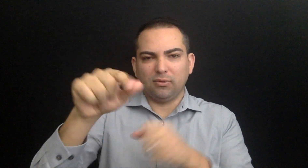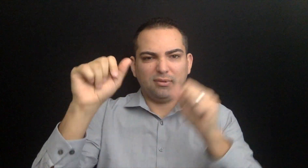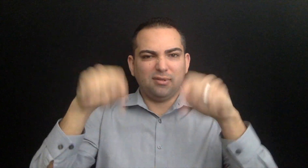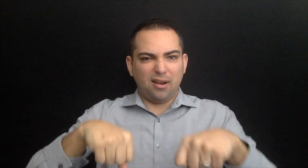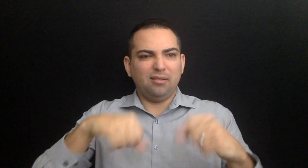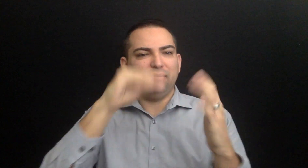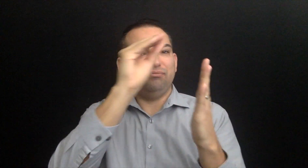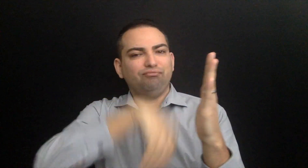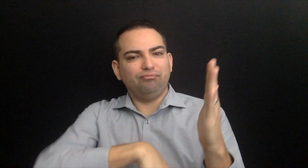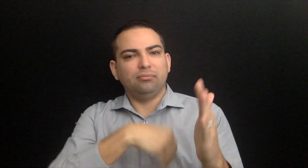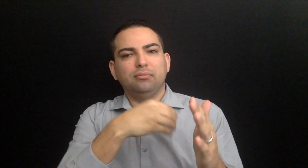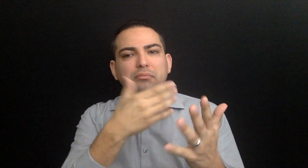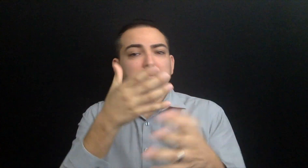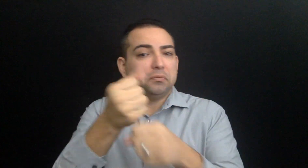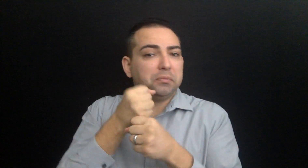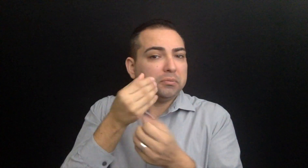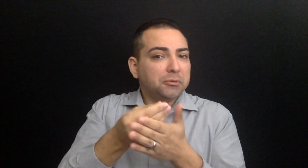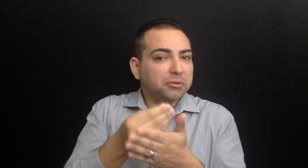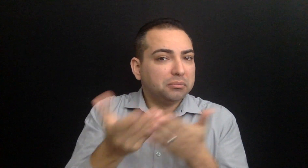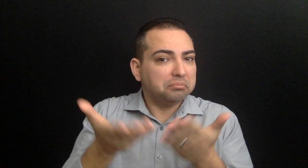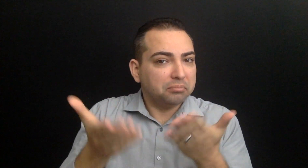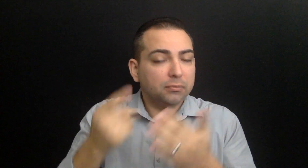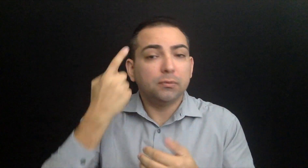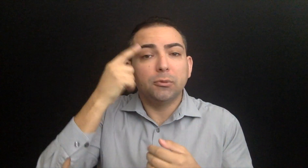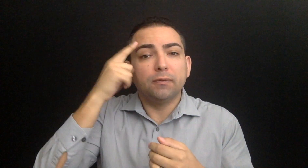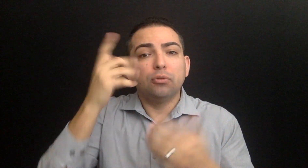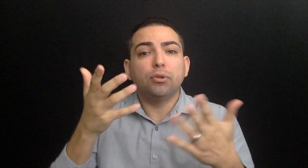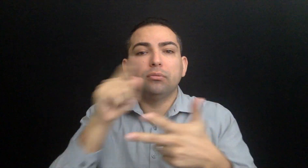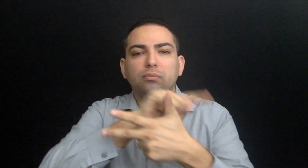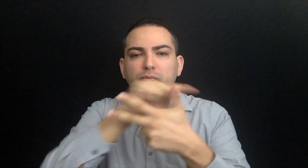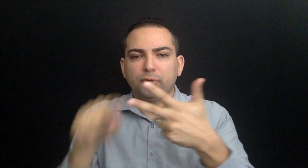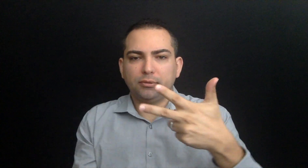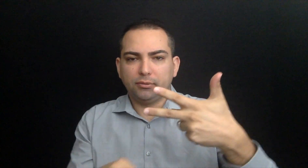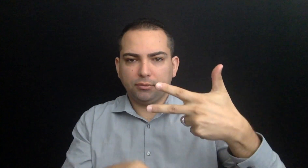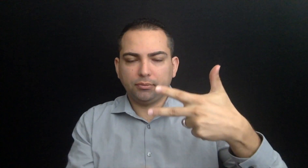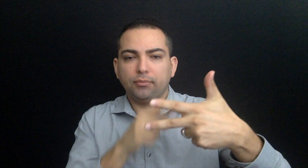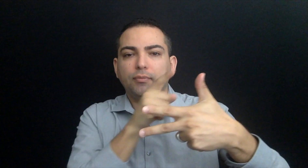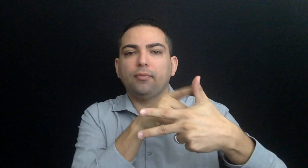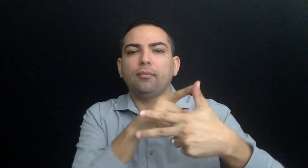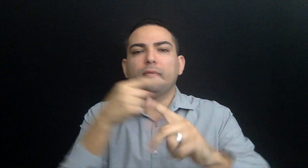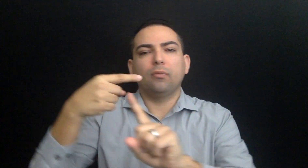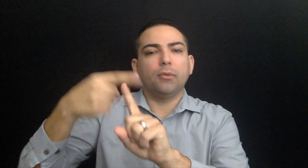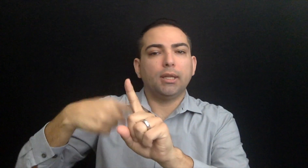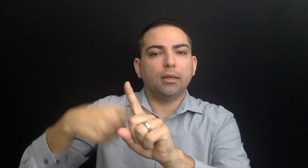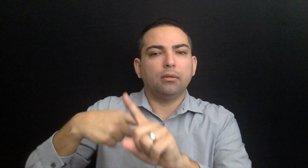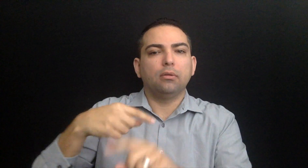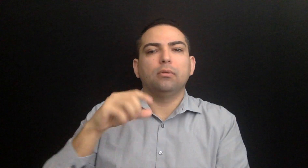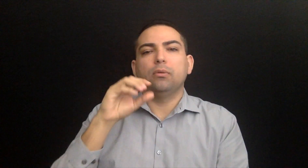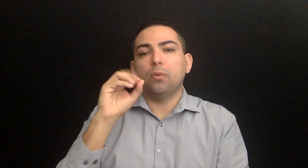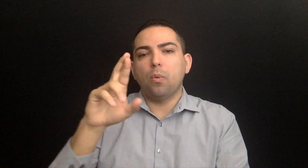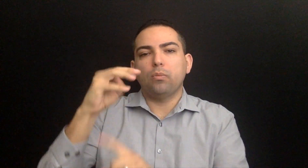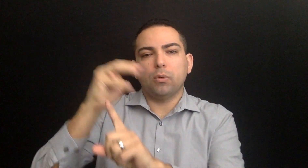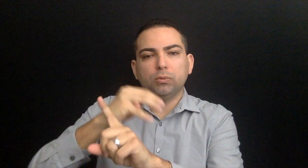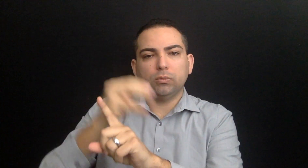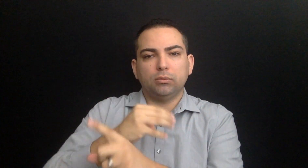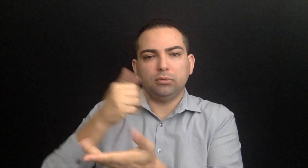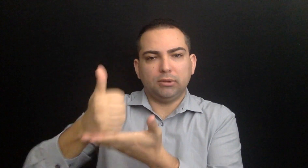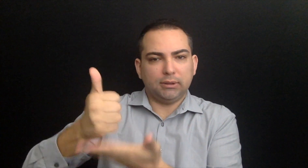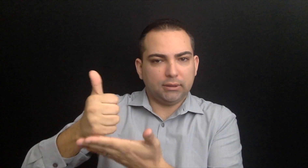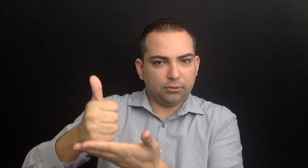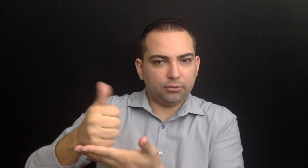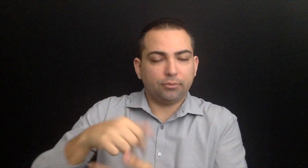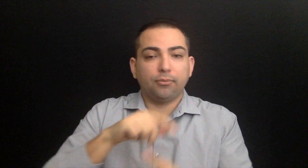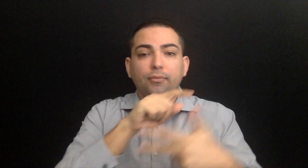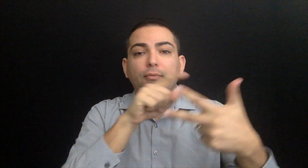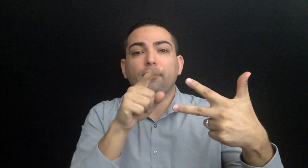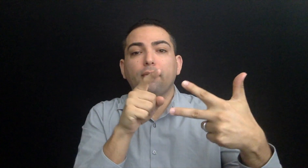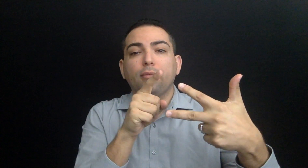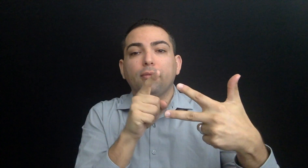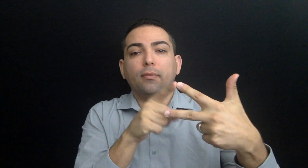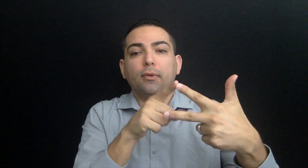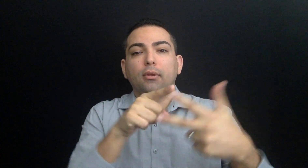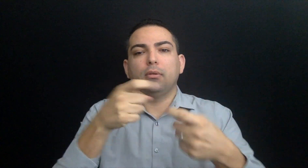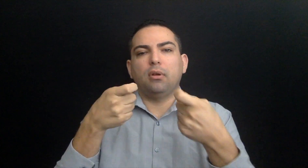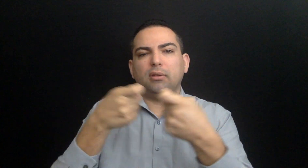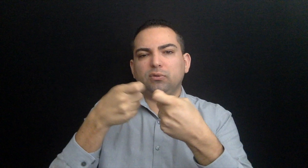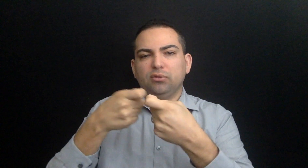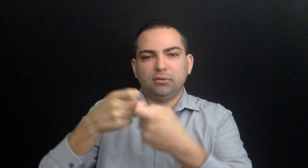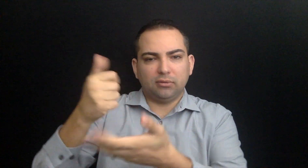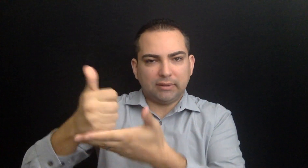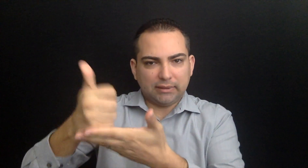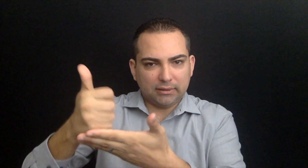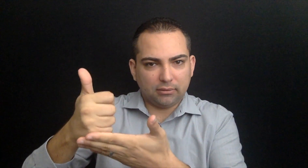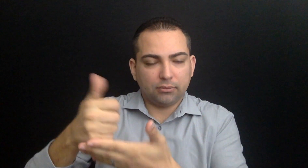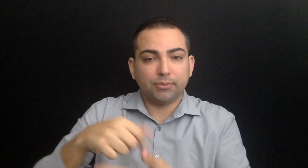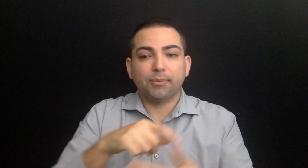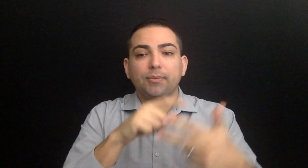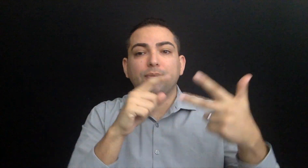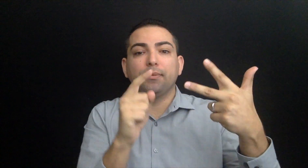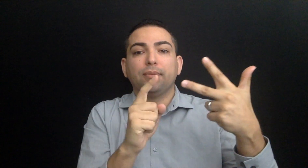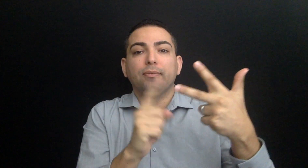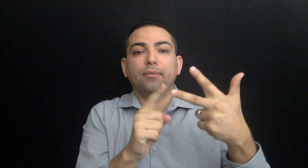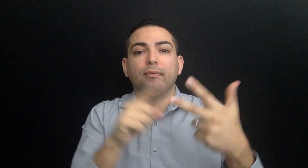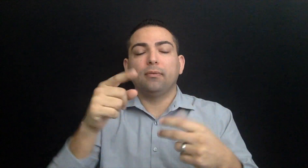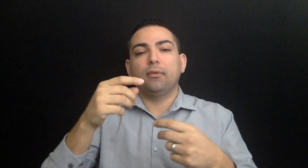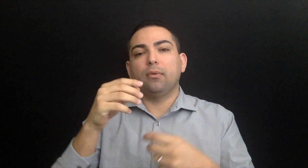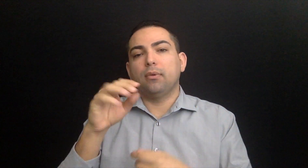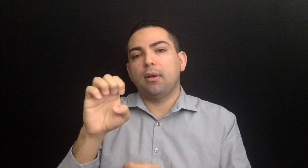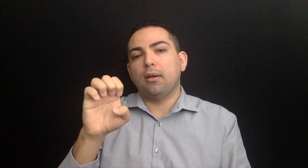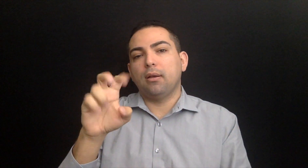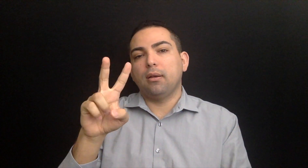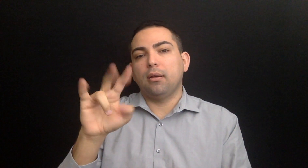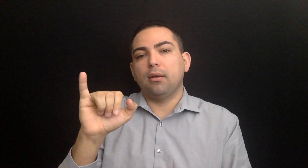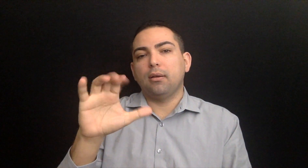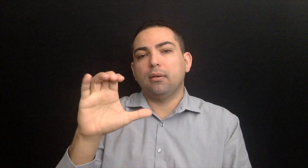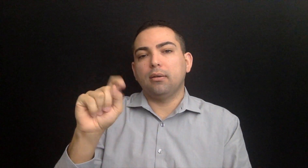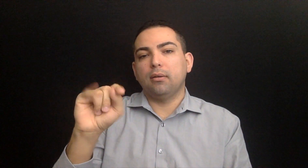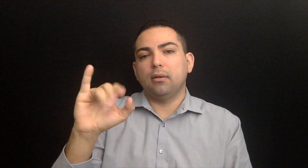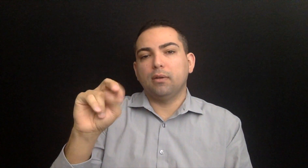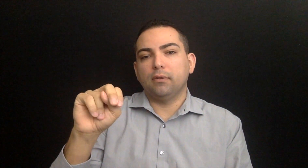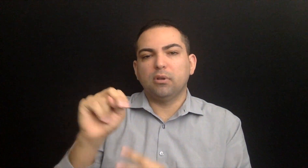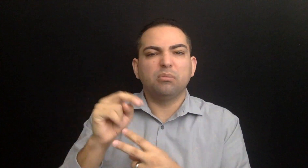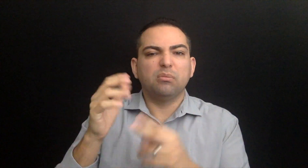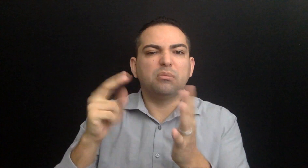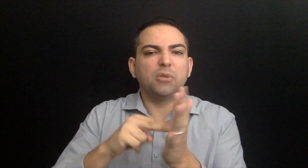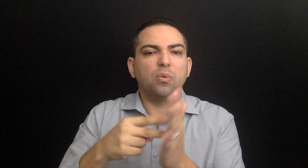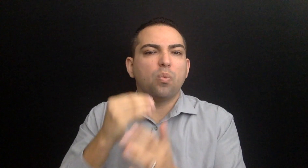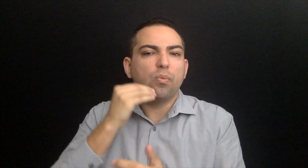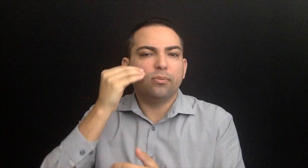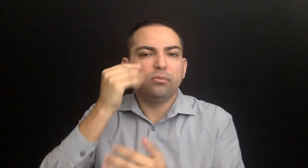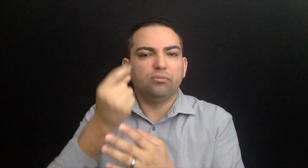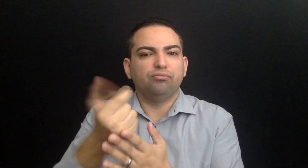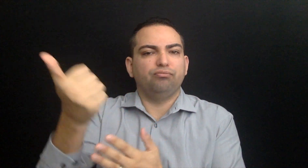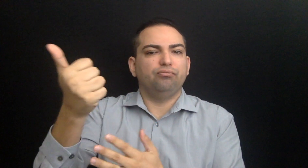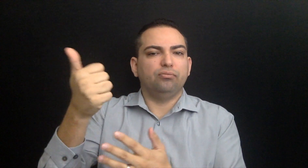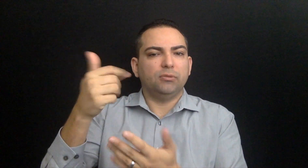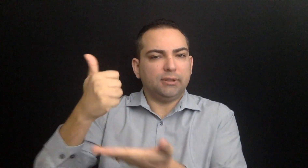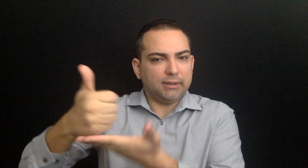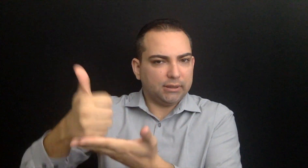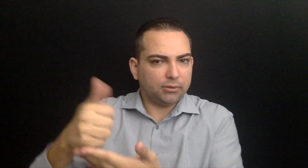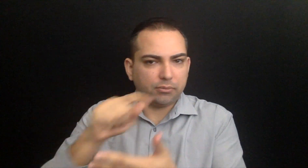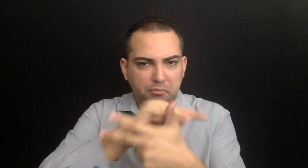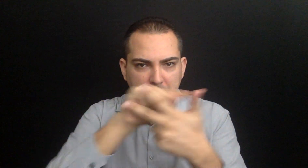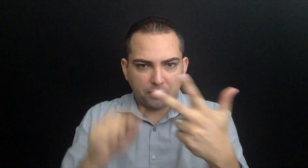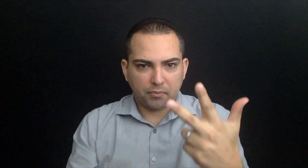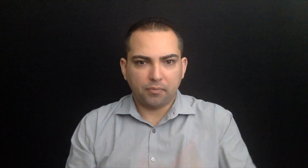you can apply for Rental/Mortgage Assistance, Utility Assistance, and Eviction Assistance.